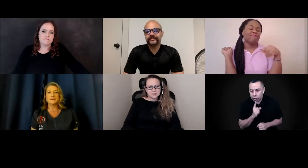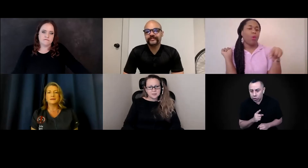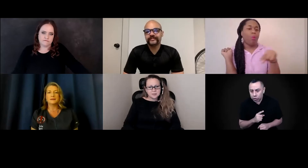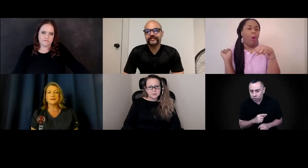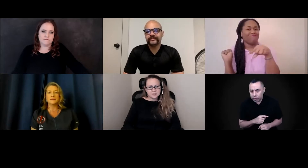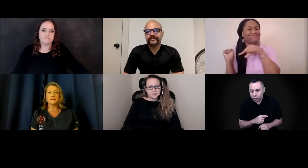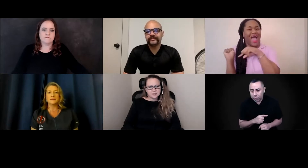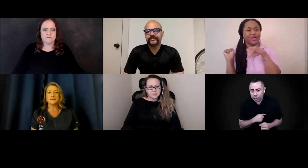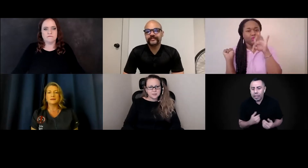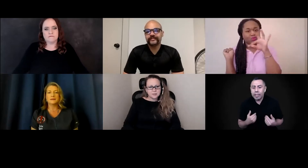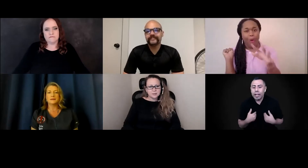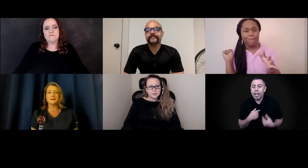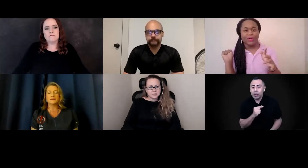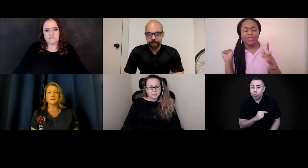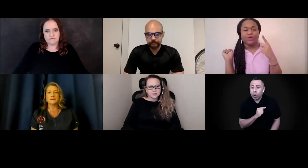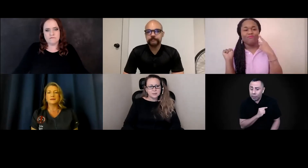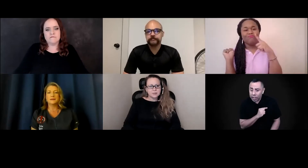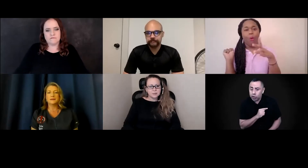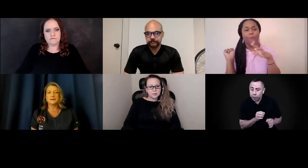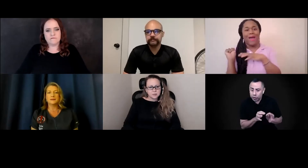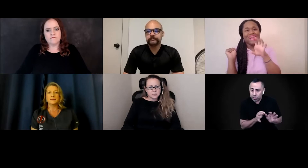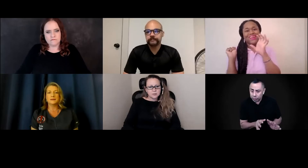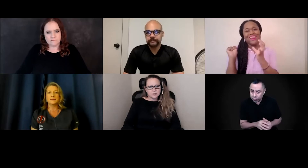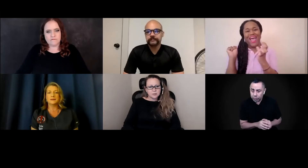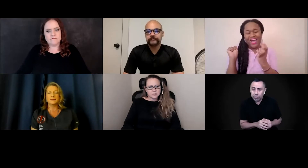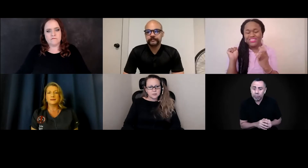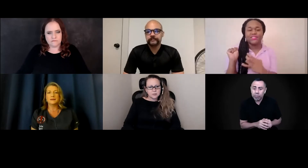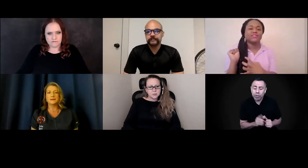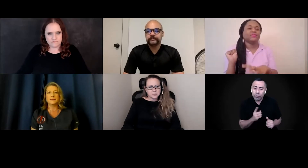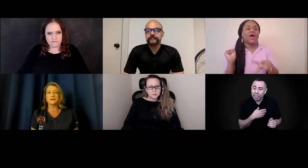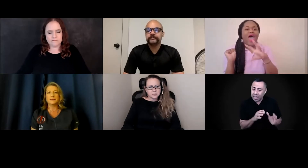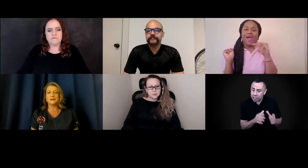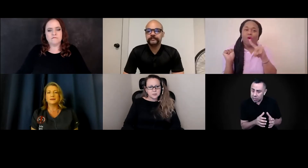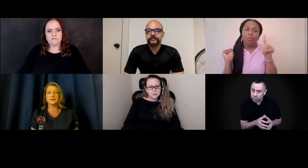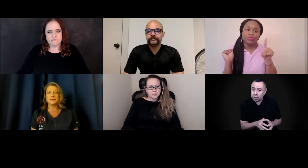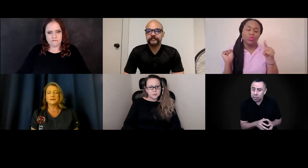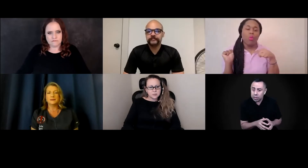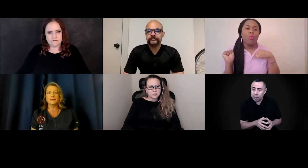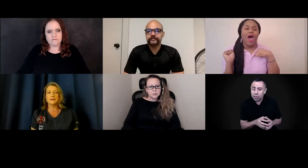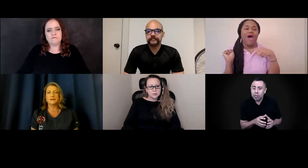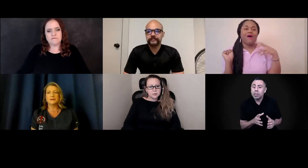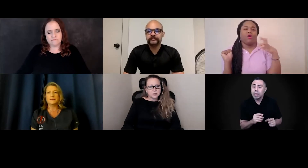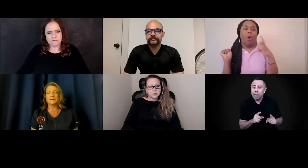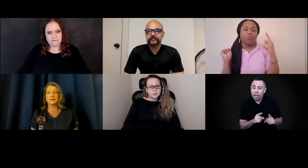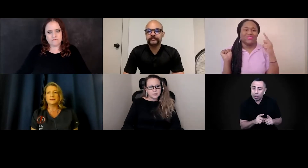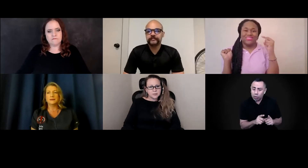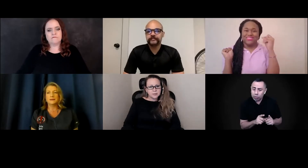I would make sure that I have a qualified interpreter for my classes.